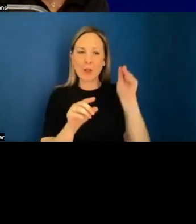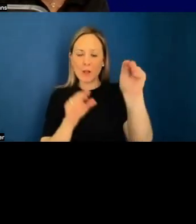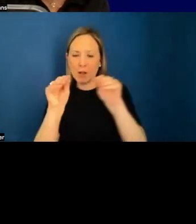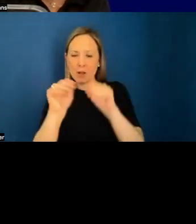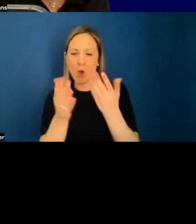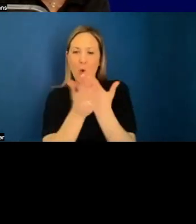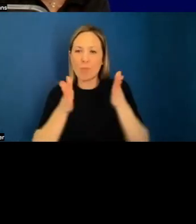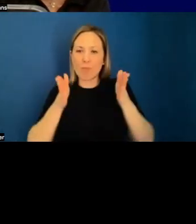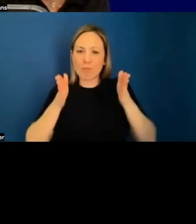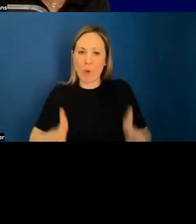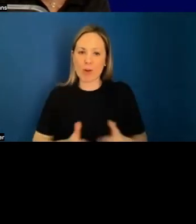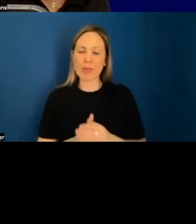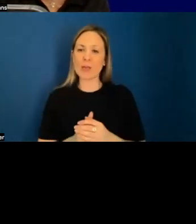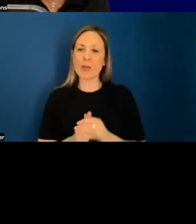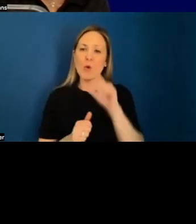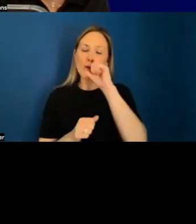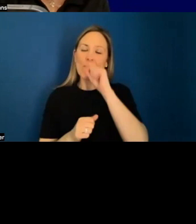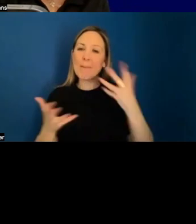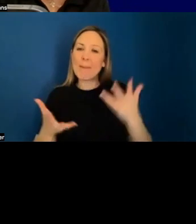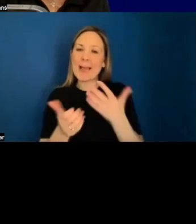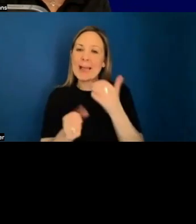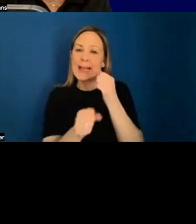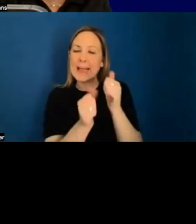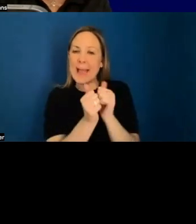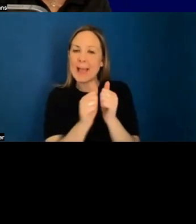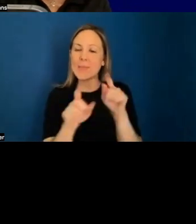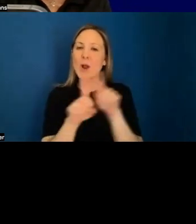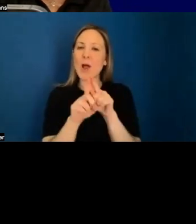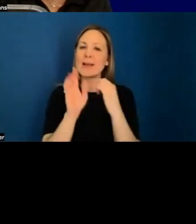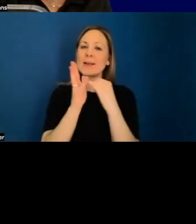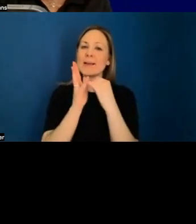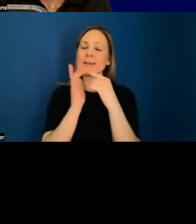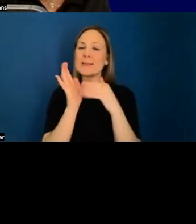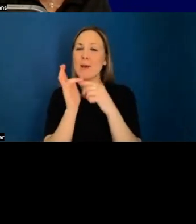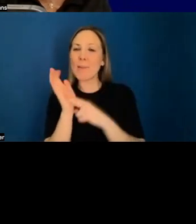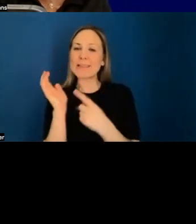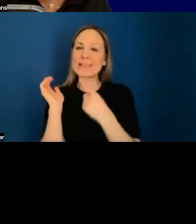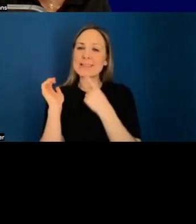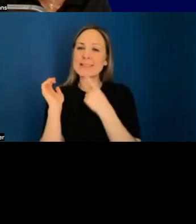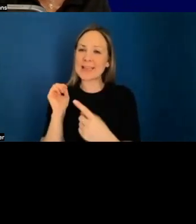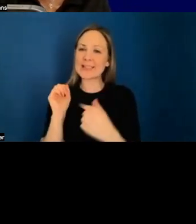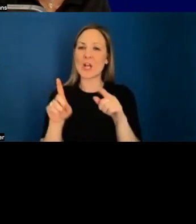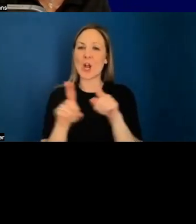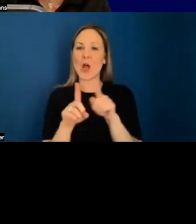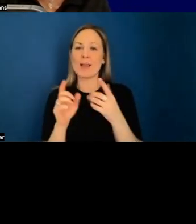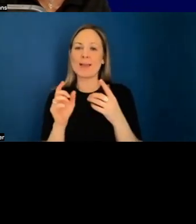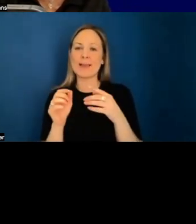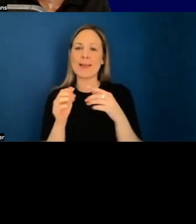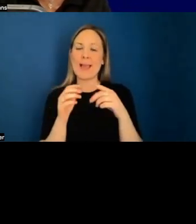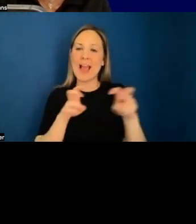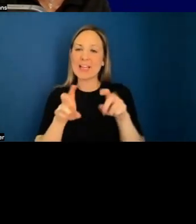a game like Simon says using the chart. Use actions such as clench your fist, breathe deeply,